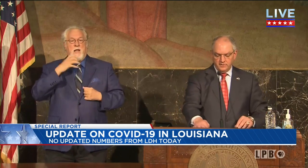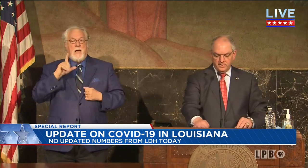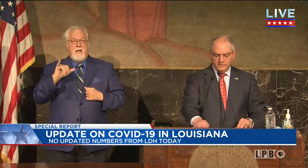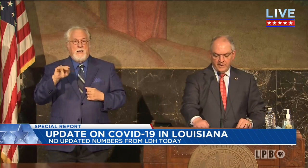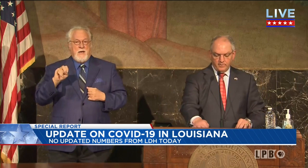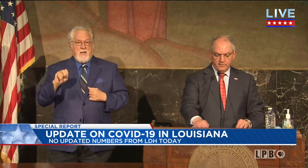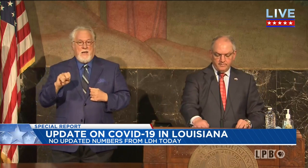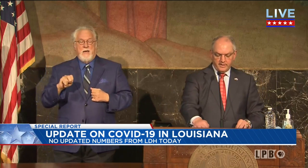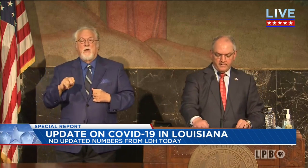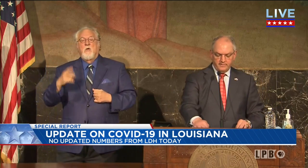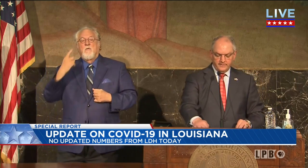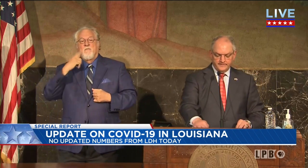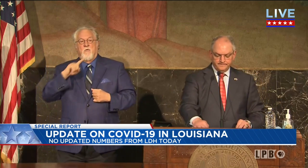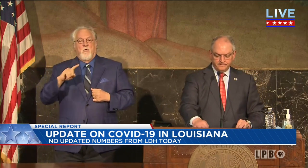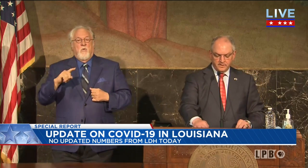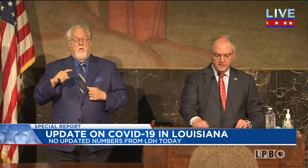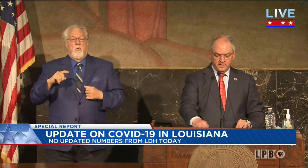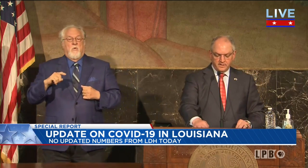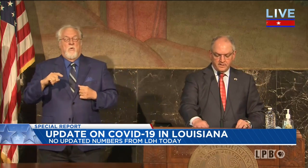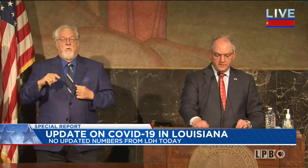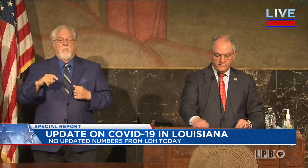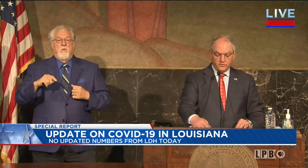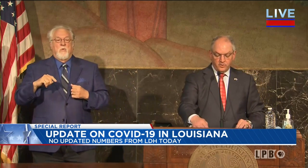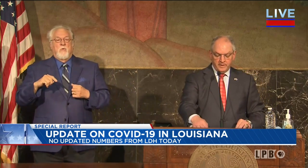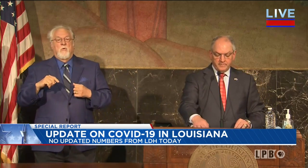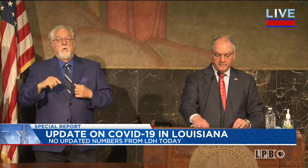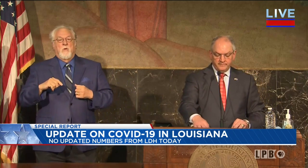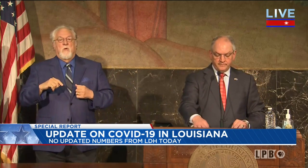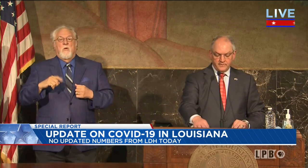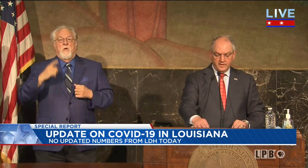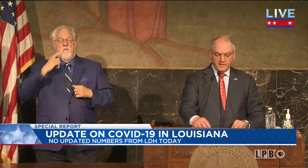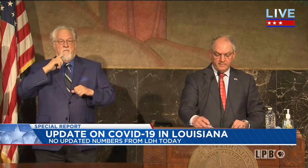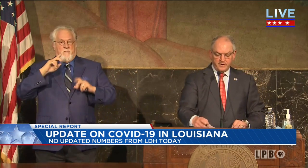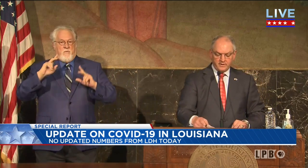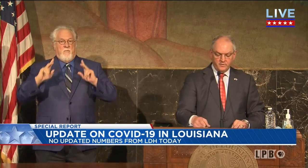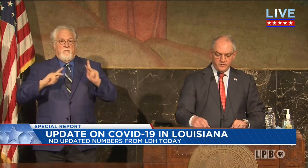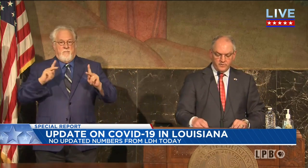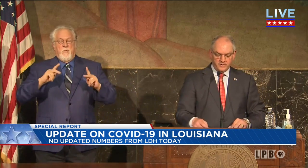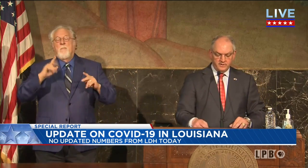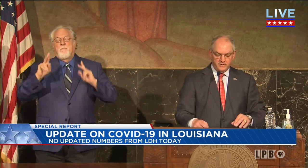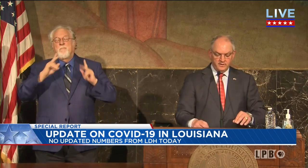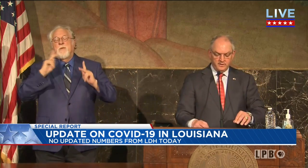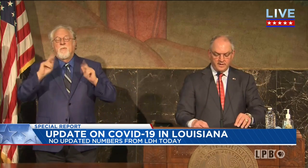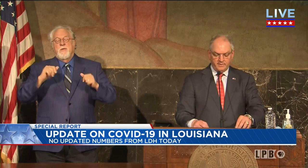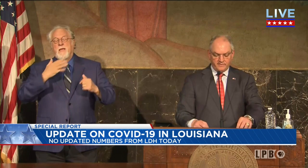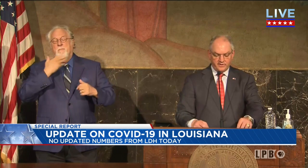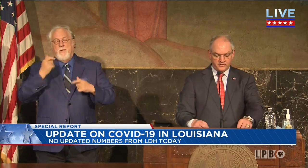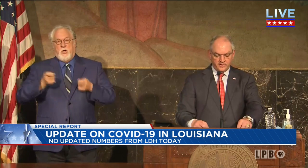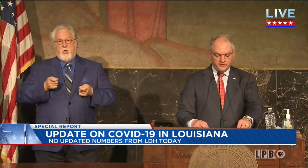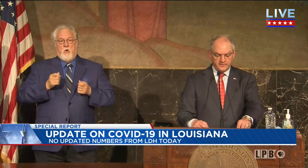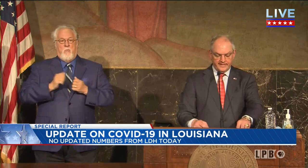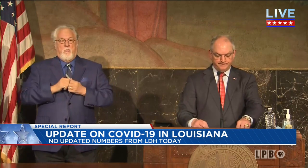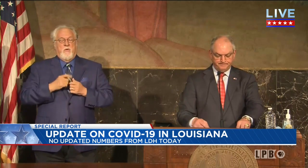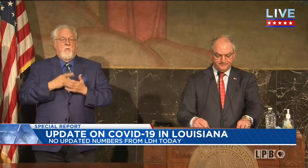HE WILL THEN BE FOLLOWED BY -- NOT DR. STUBS, KAREN STUBS TO SHARE INFORMATION ON A NEW